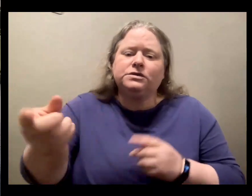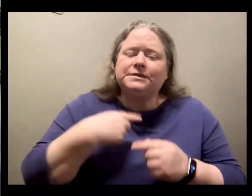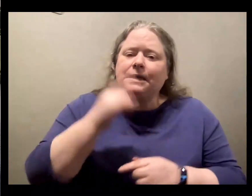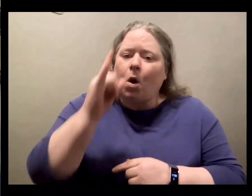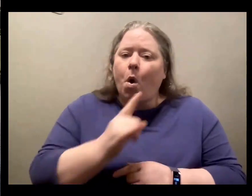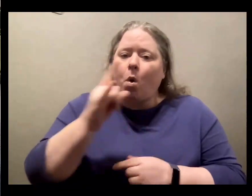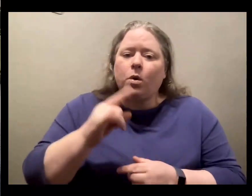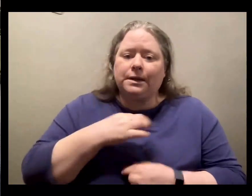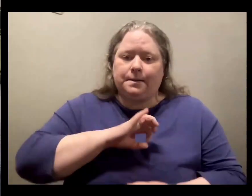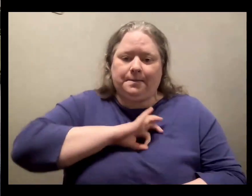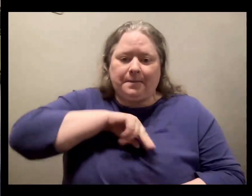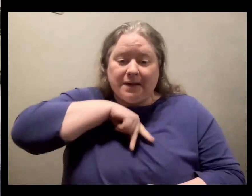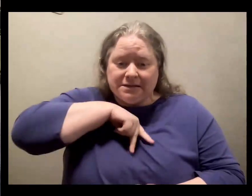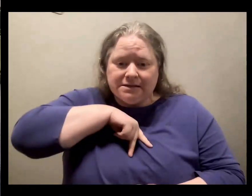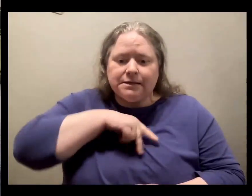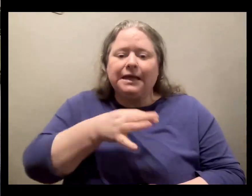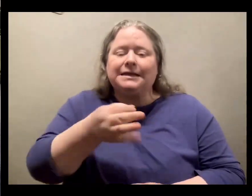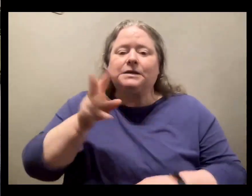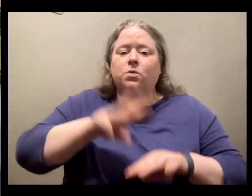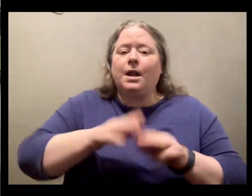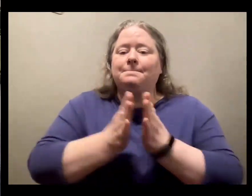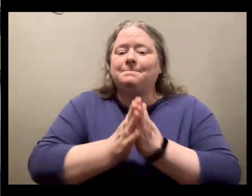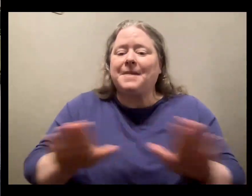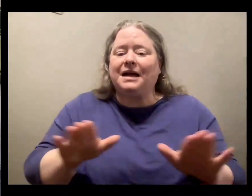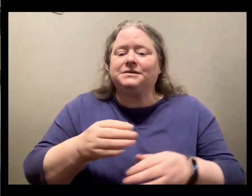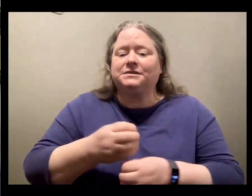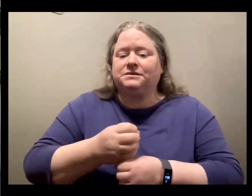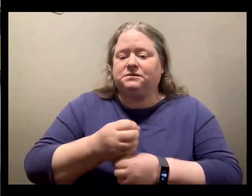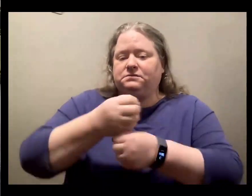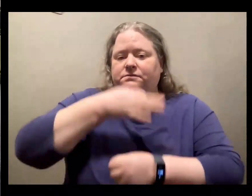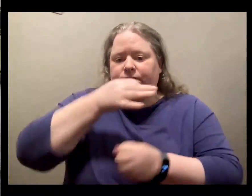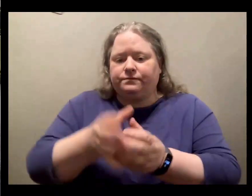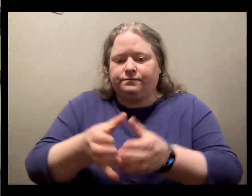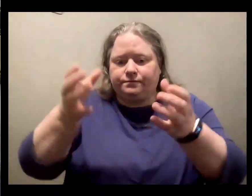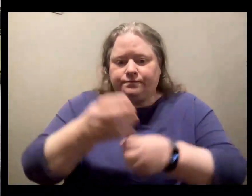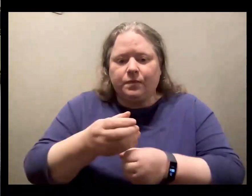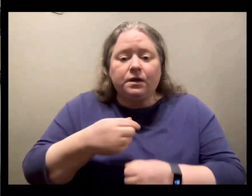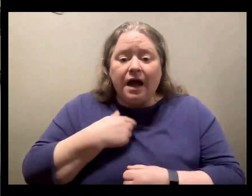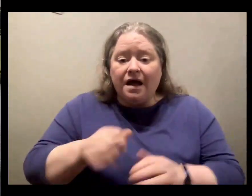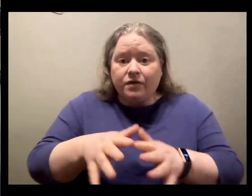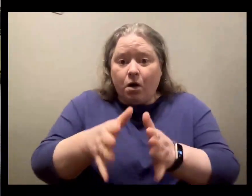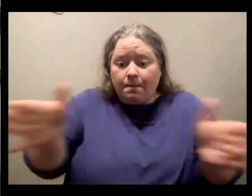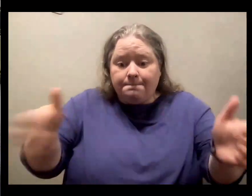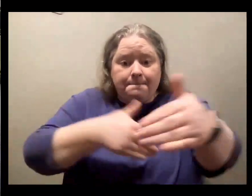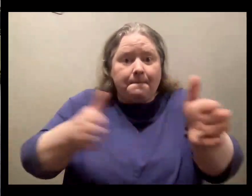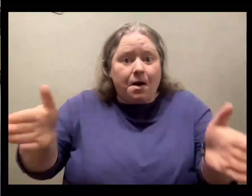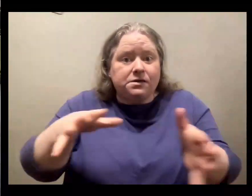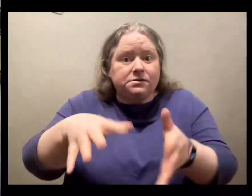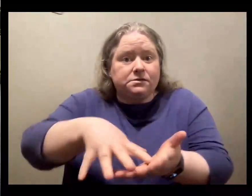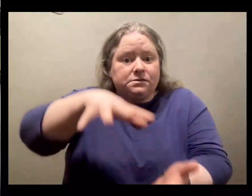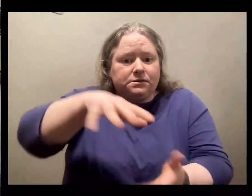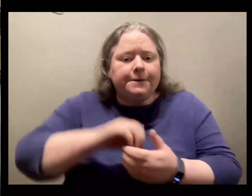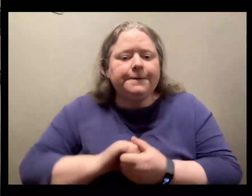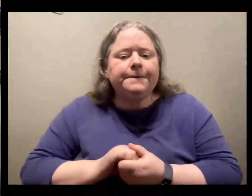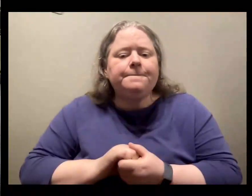You're sending in holy medals, get-well mass bouquets - I literally have a whole box of them.